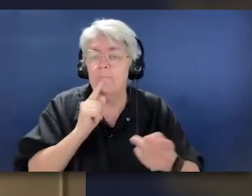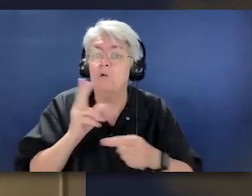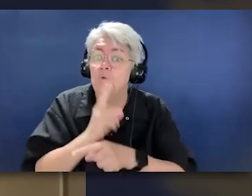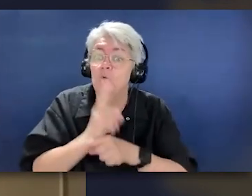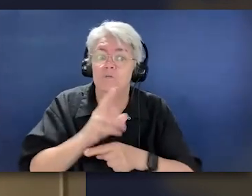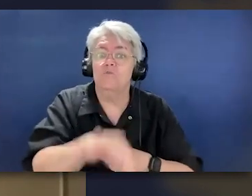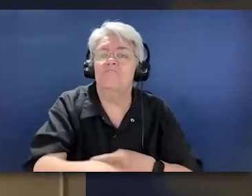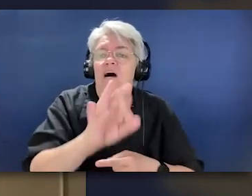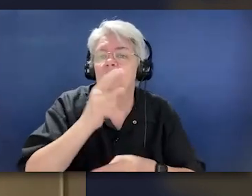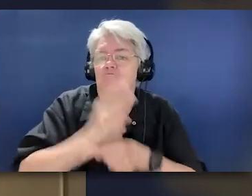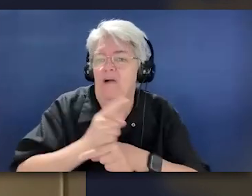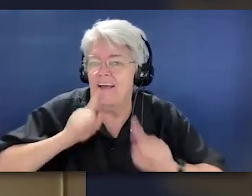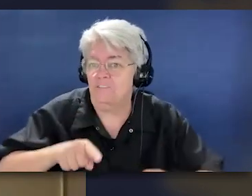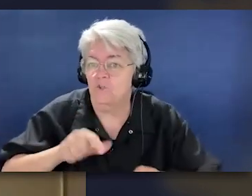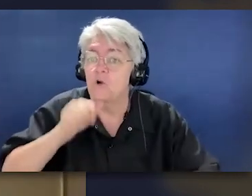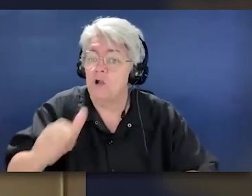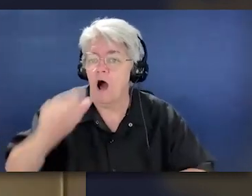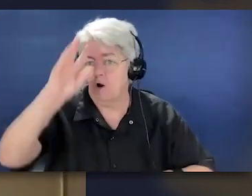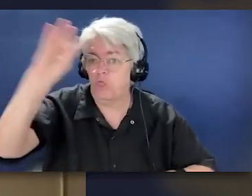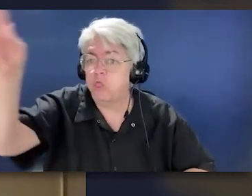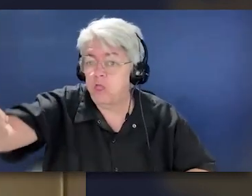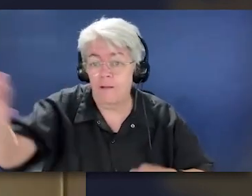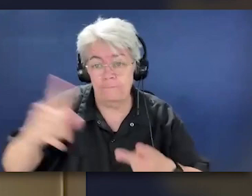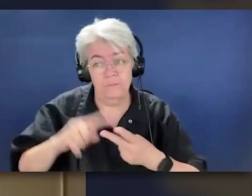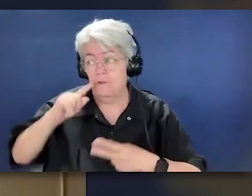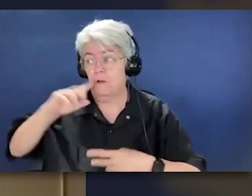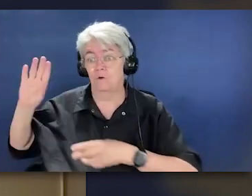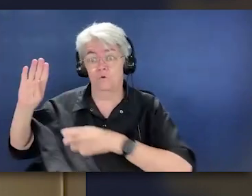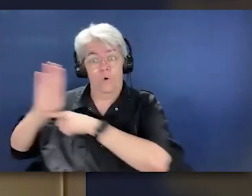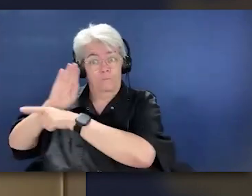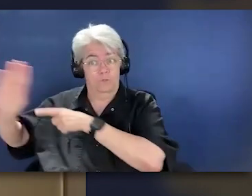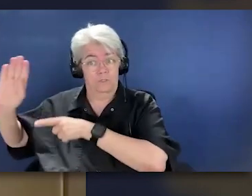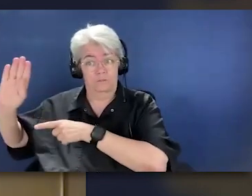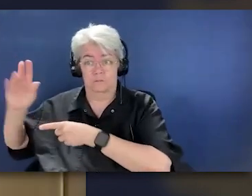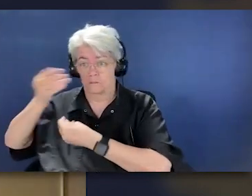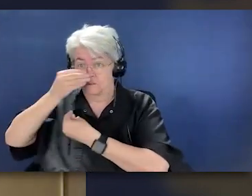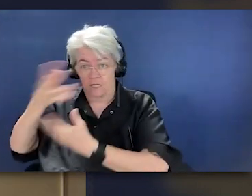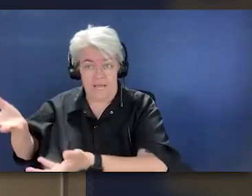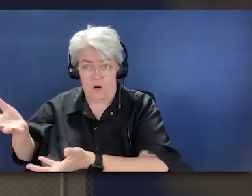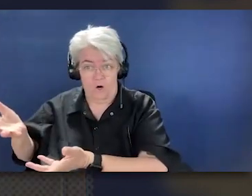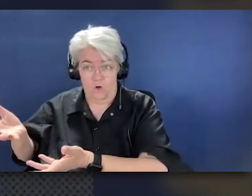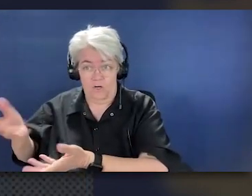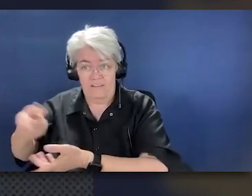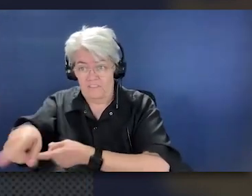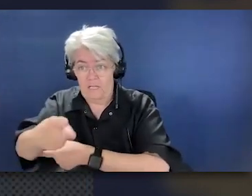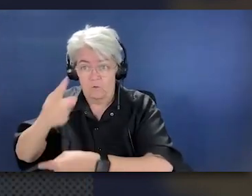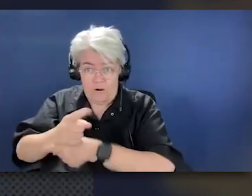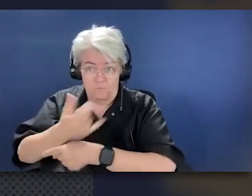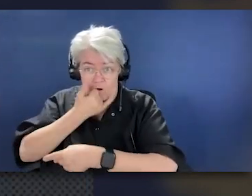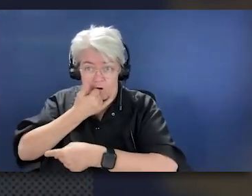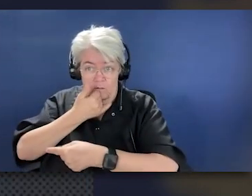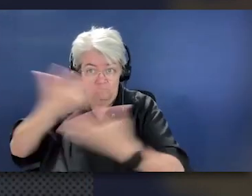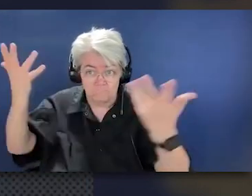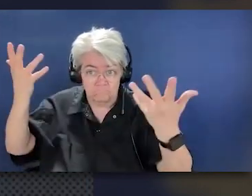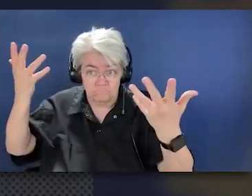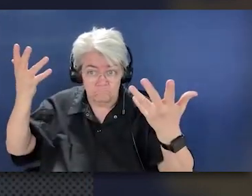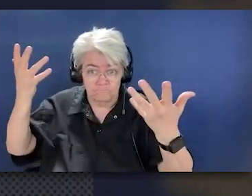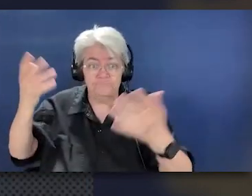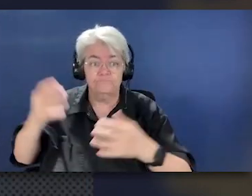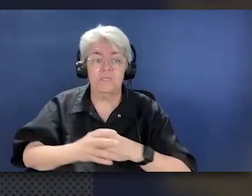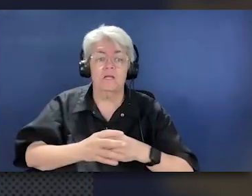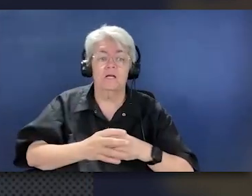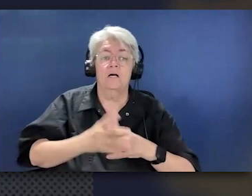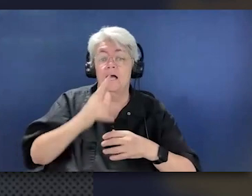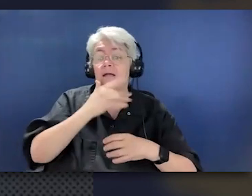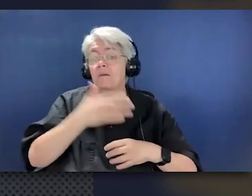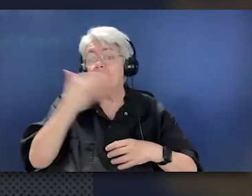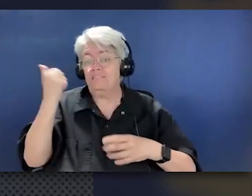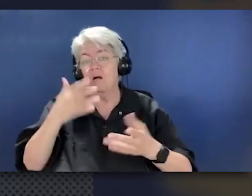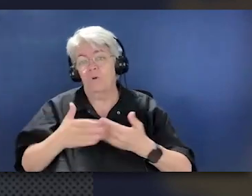education is not incentivized to do so. The best strategy—almost done—has actually been